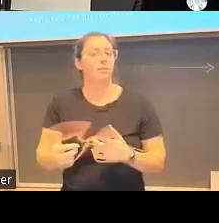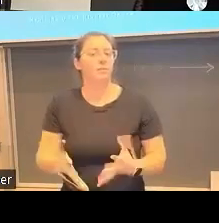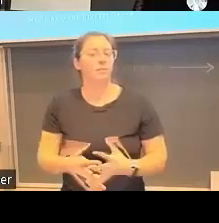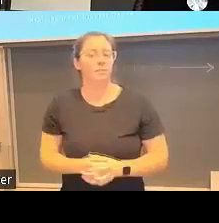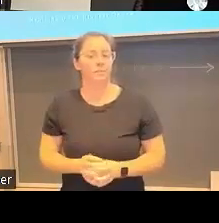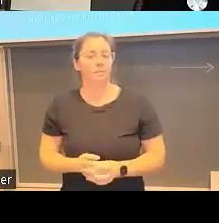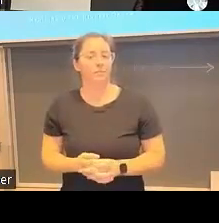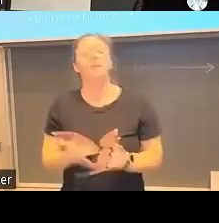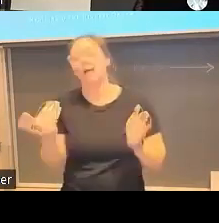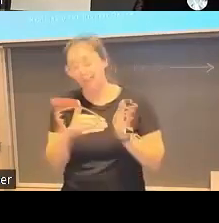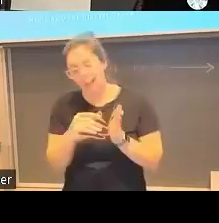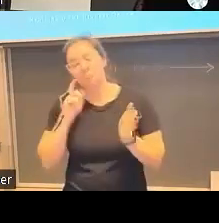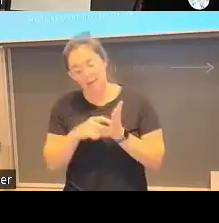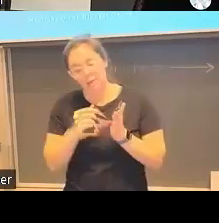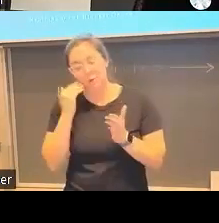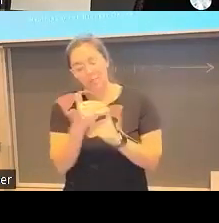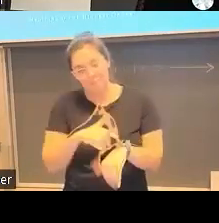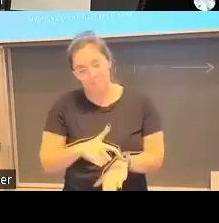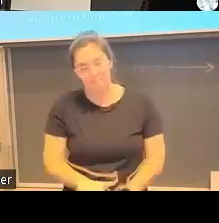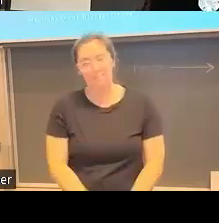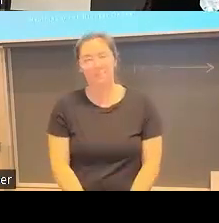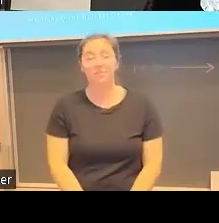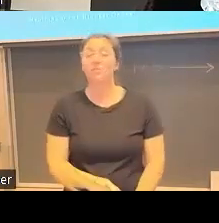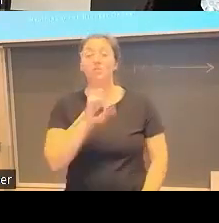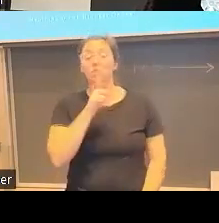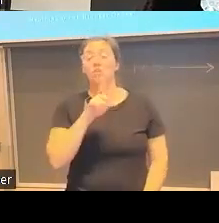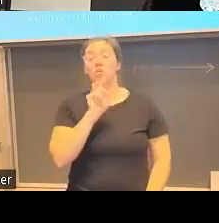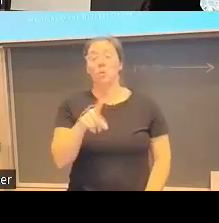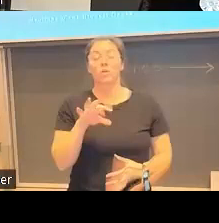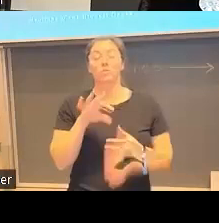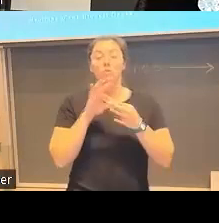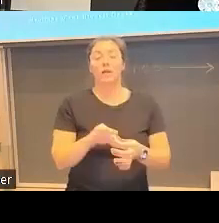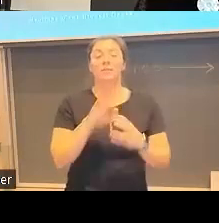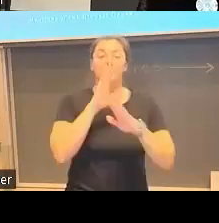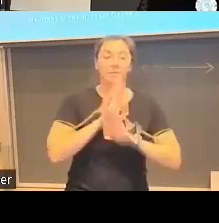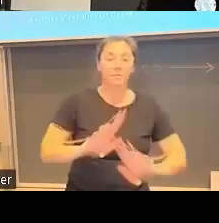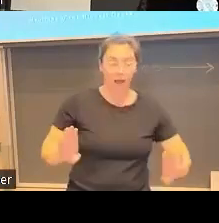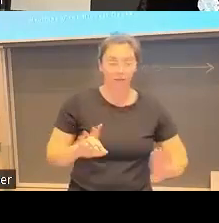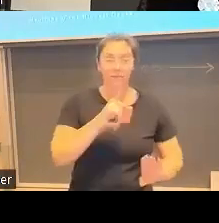recognizing sure so the question was regarding uh silence as a scent that Resident behavior